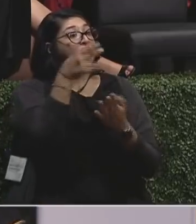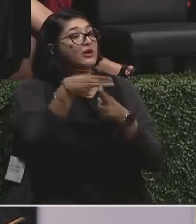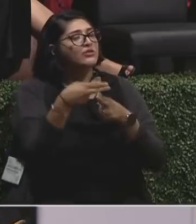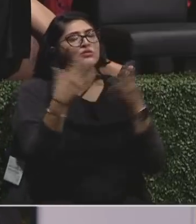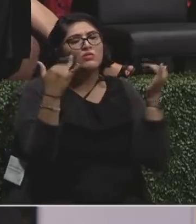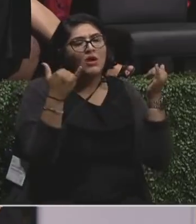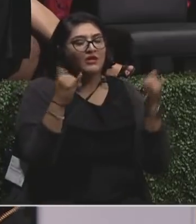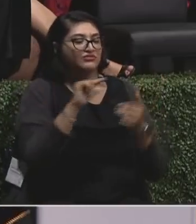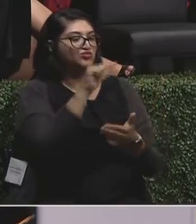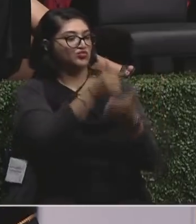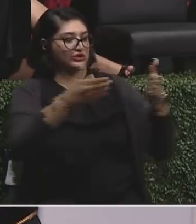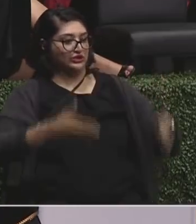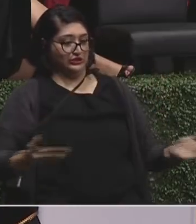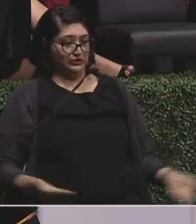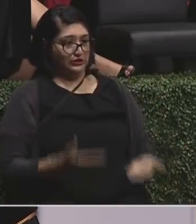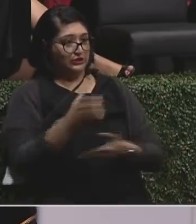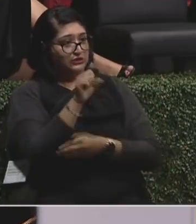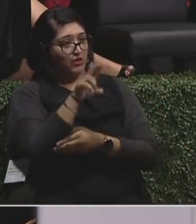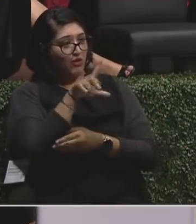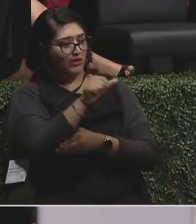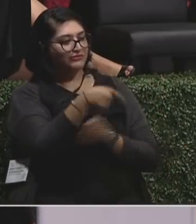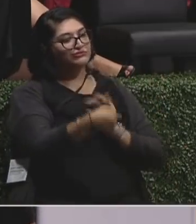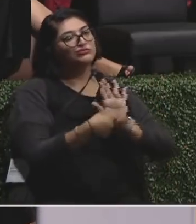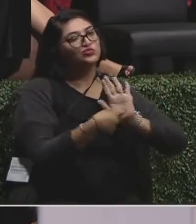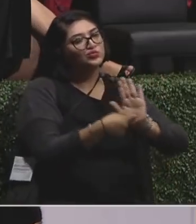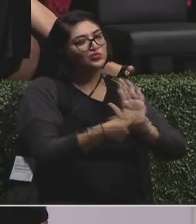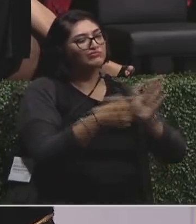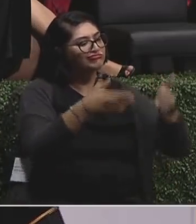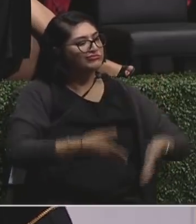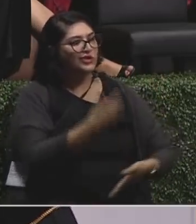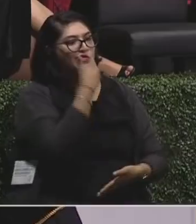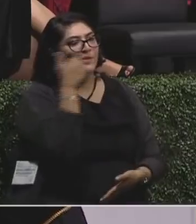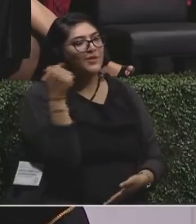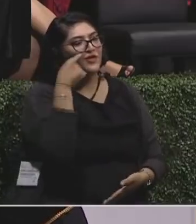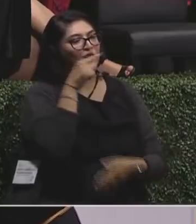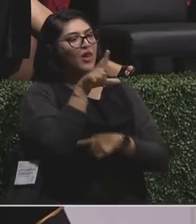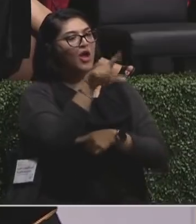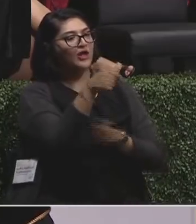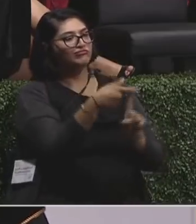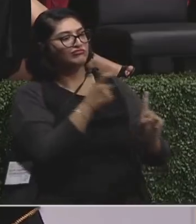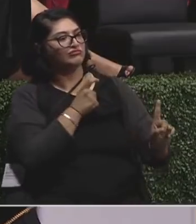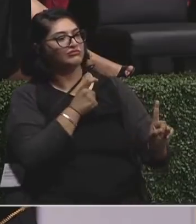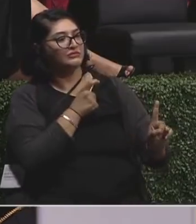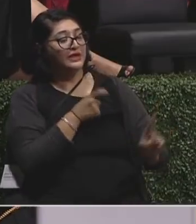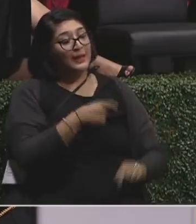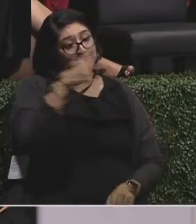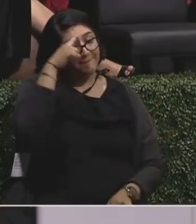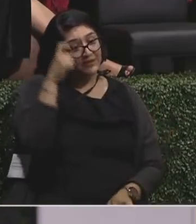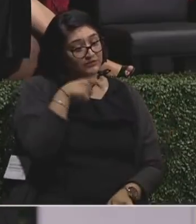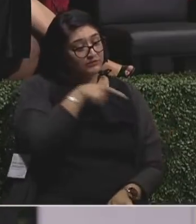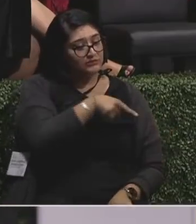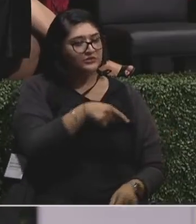WE CALL IT "WE ARE LA: THE CAMPAIGN FOR CAL STATE LA. " WE CHOSE THAT NAME BECAUSE GRADUATES OF CAL STATE LA